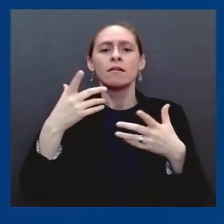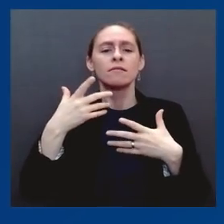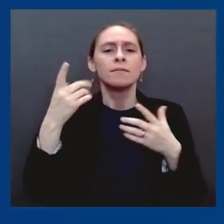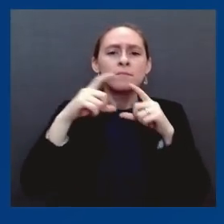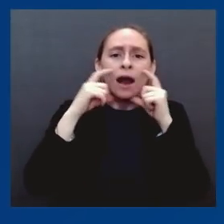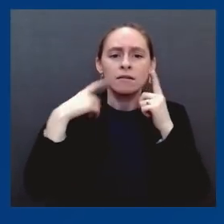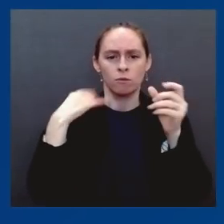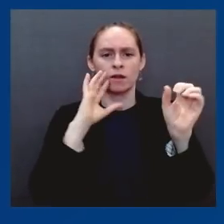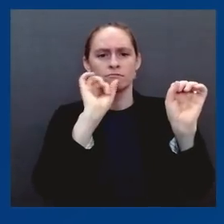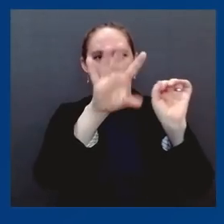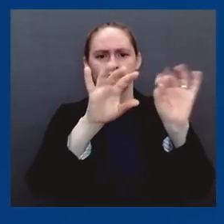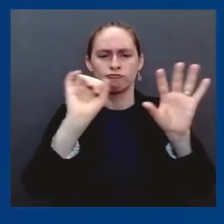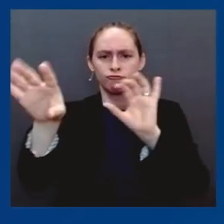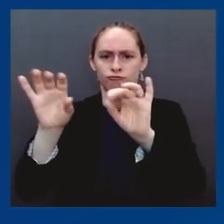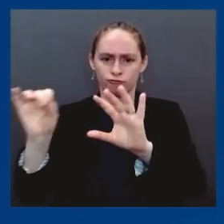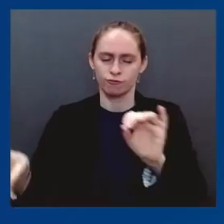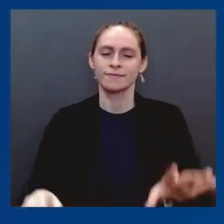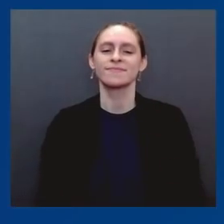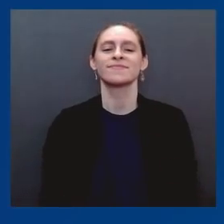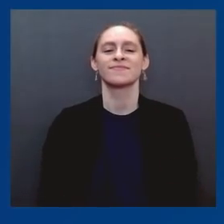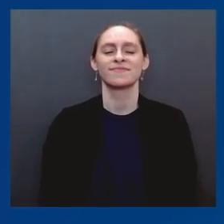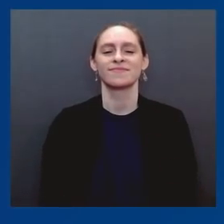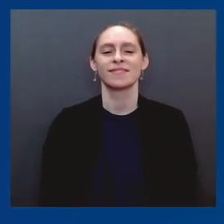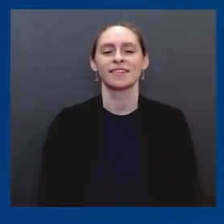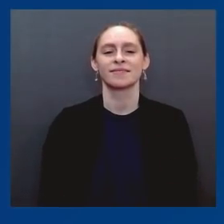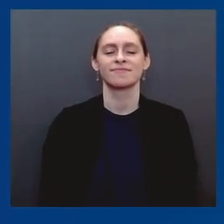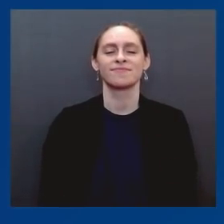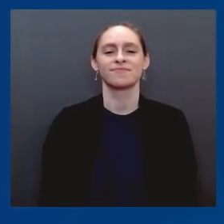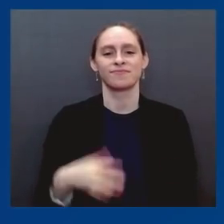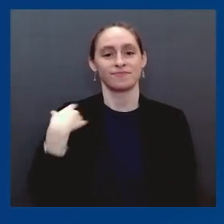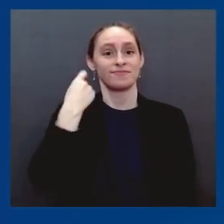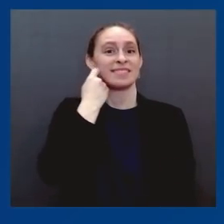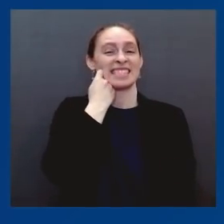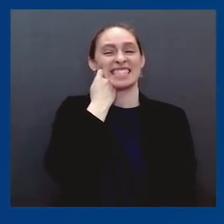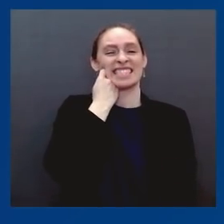to reiterate that we continue to stand ready to help them with more support for hospitals,